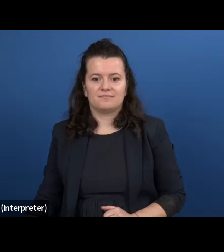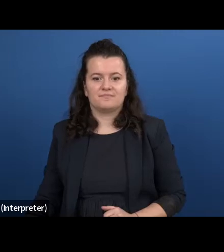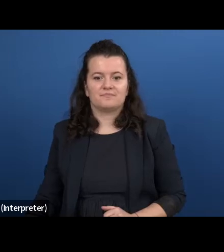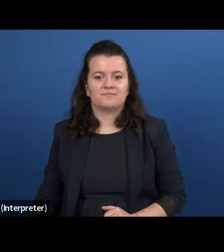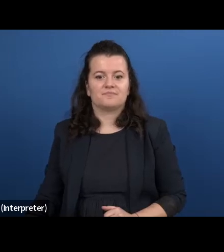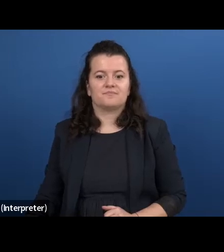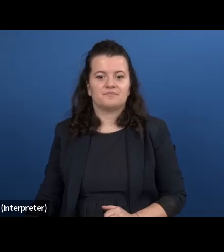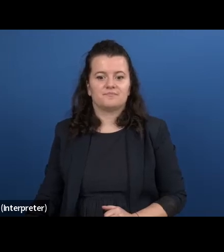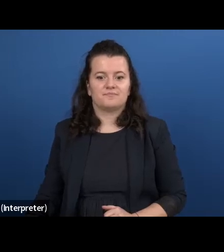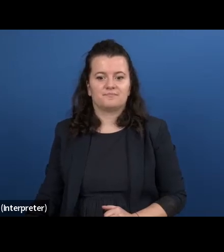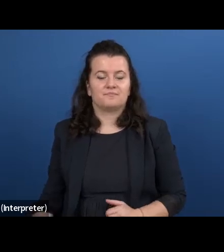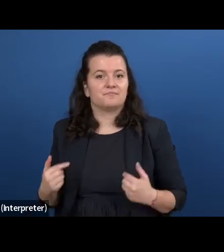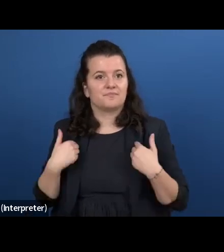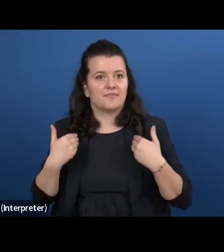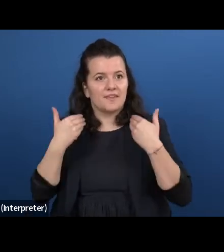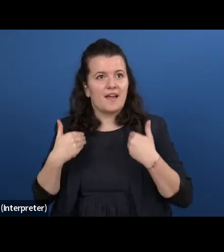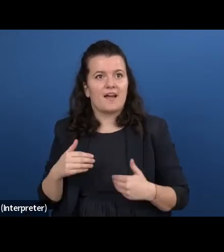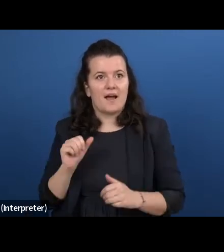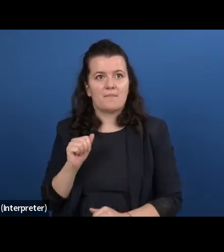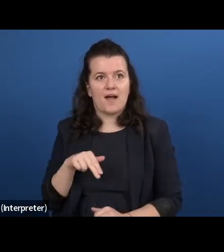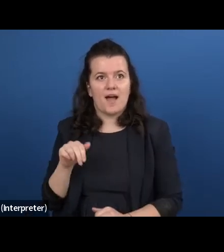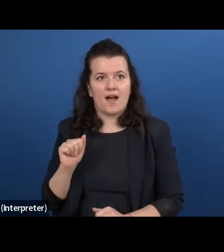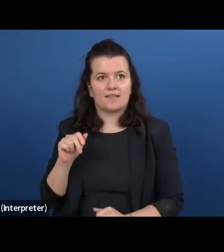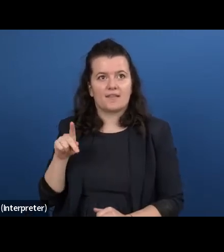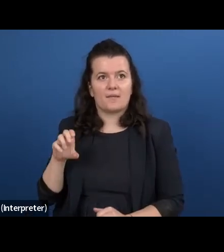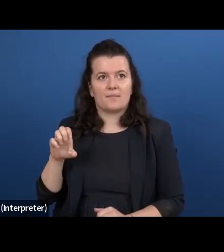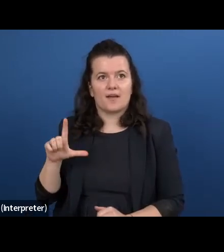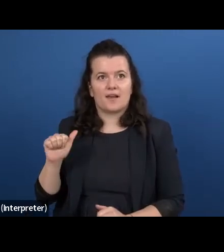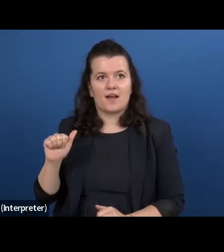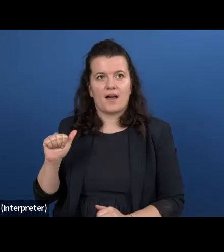and I'm vice-president of the European Disability Forum,